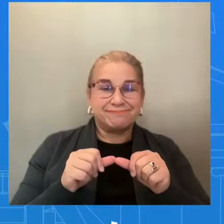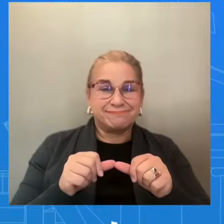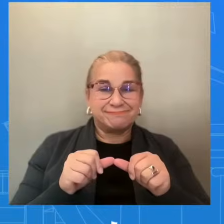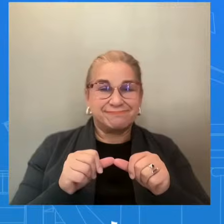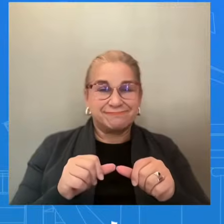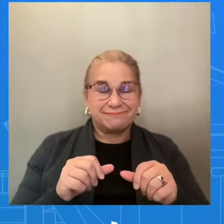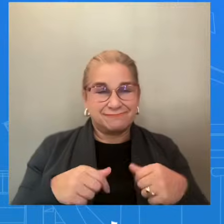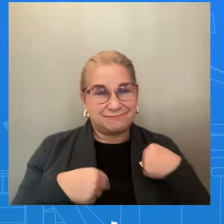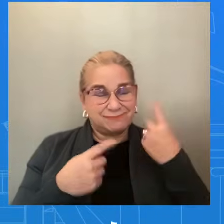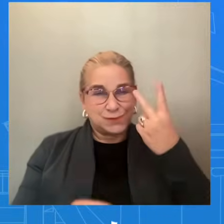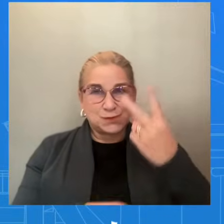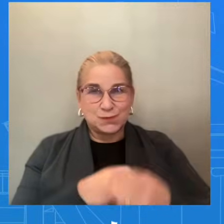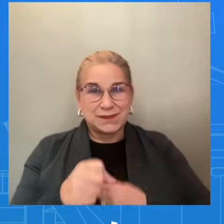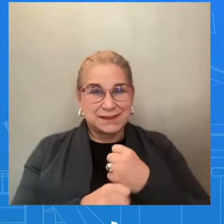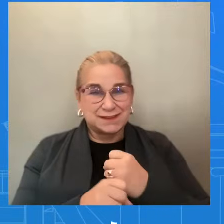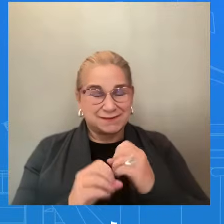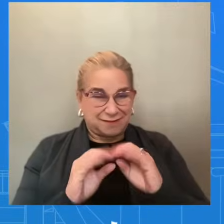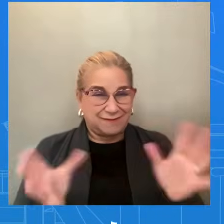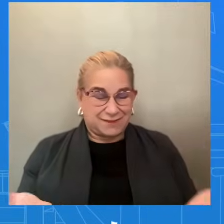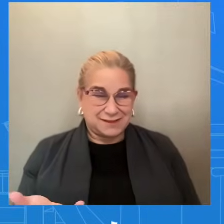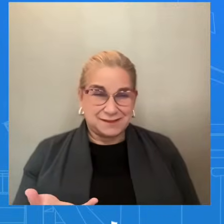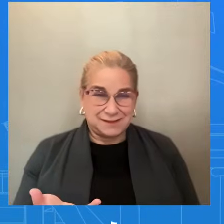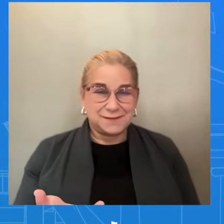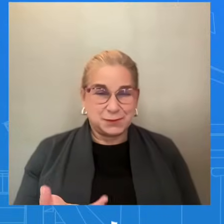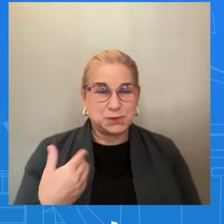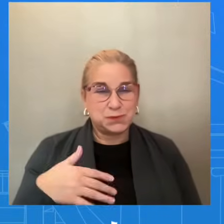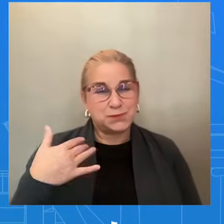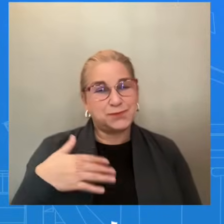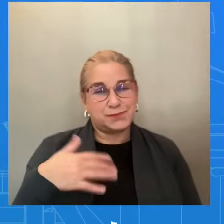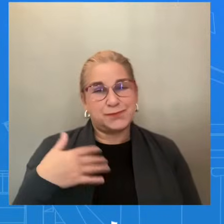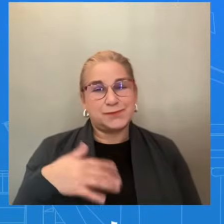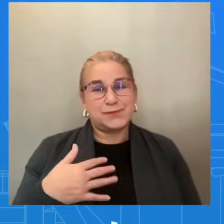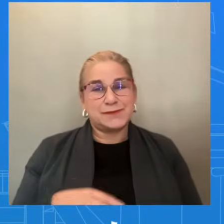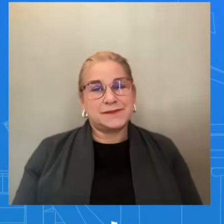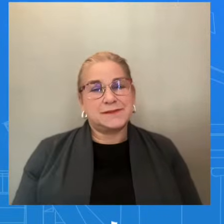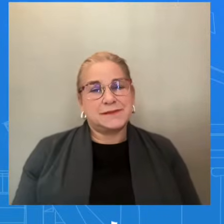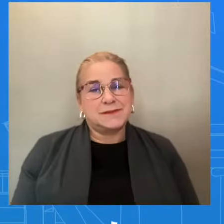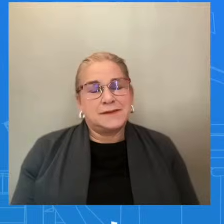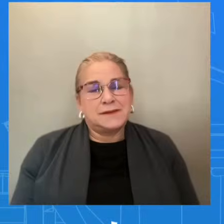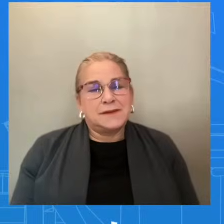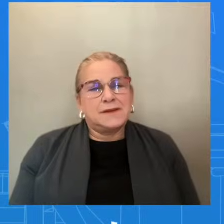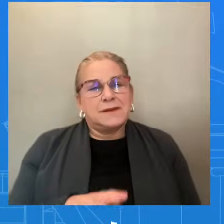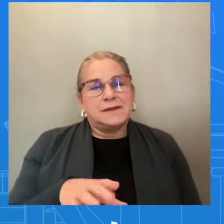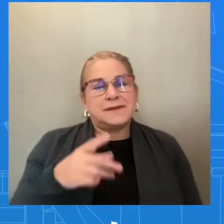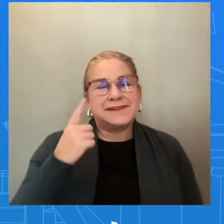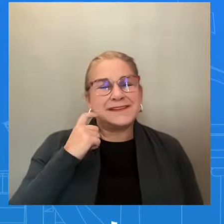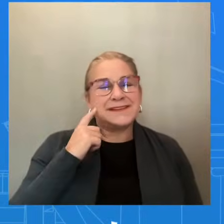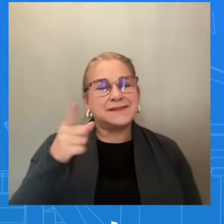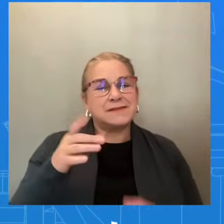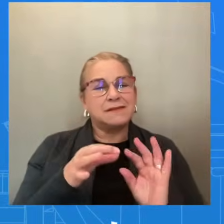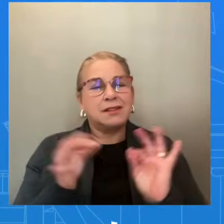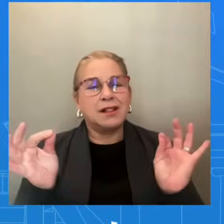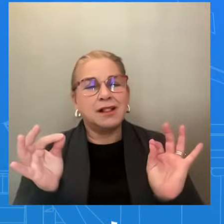You are announcing international trips for the next few months. Is President Biden going to Brazil for the G20,